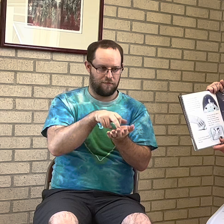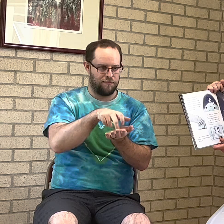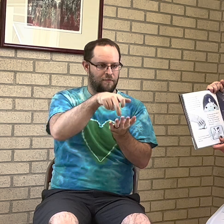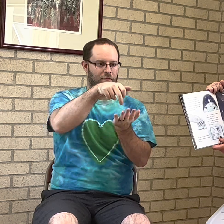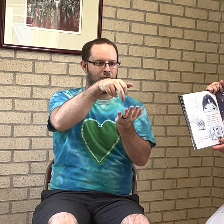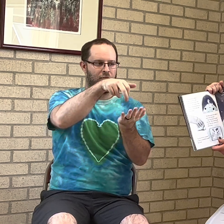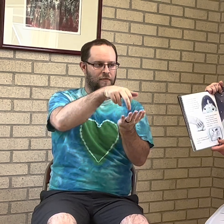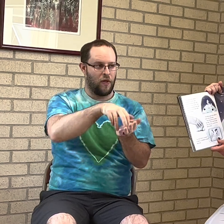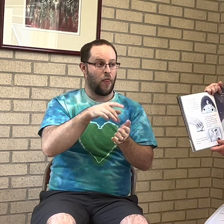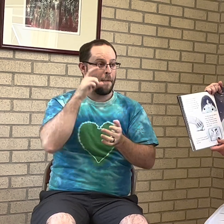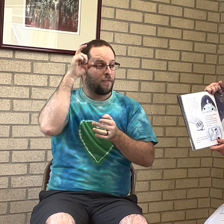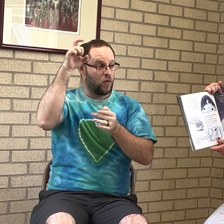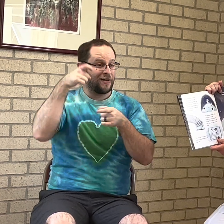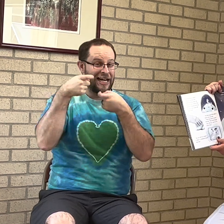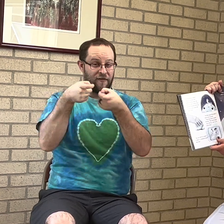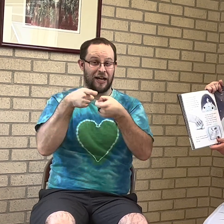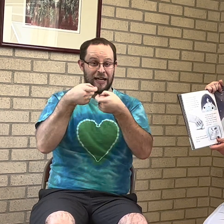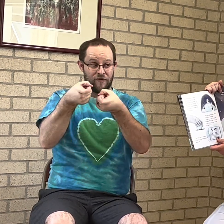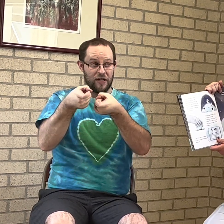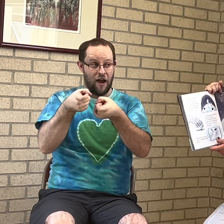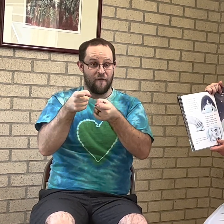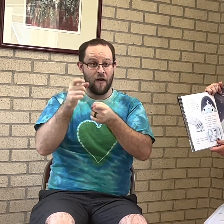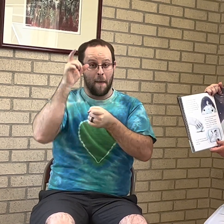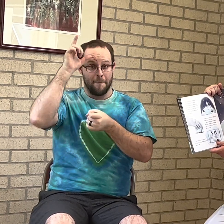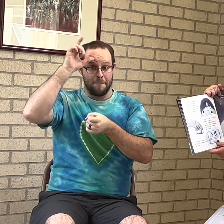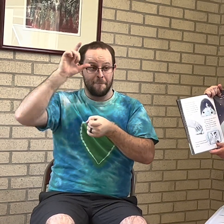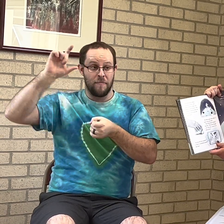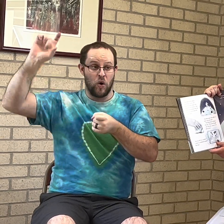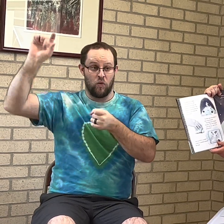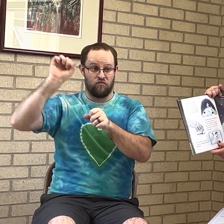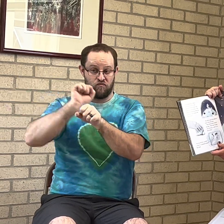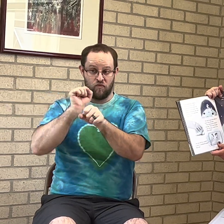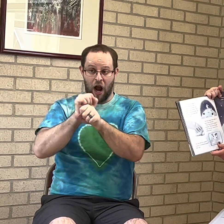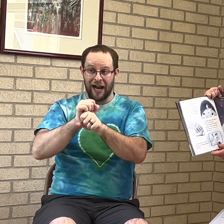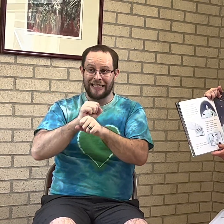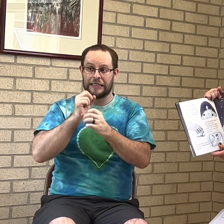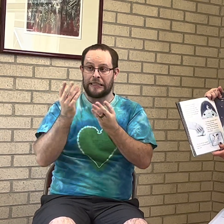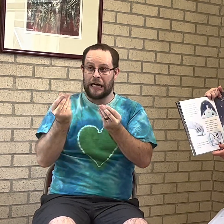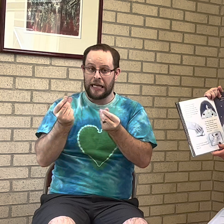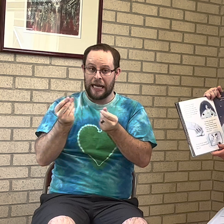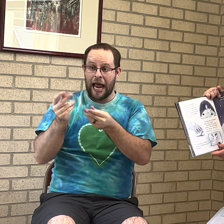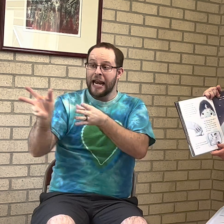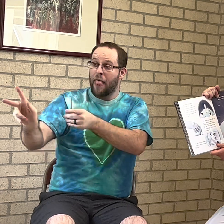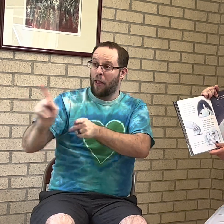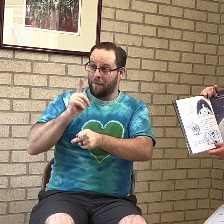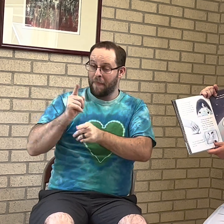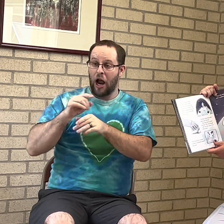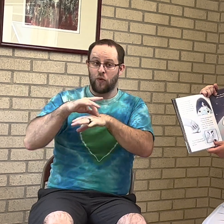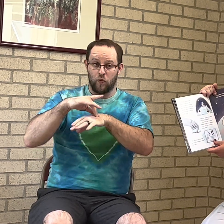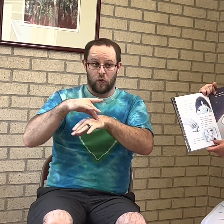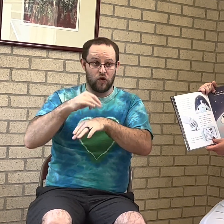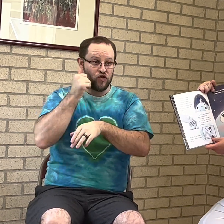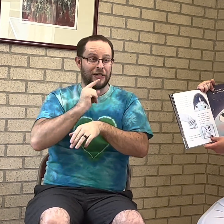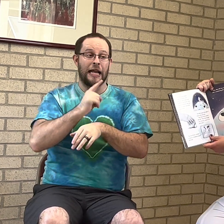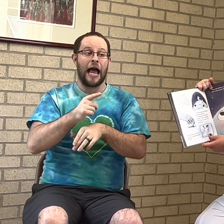The moon gave them gifts of moon rocks and dust. "Take these back to Earth," she said. "Then